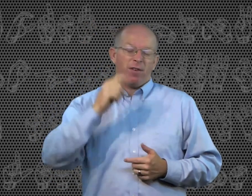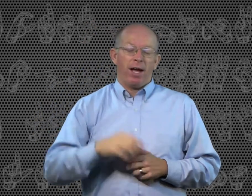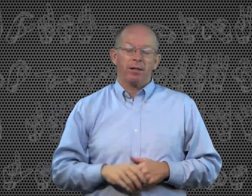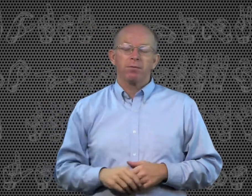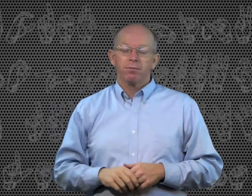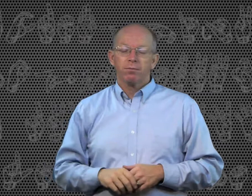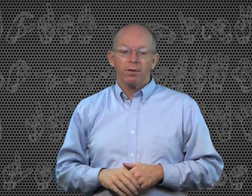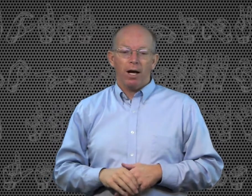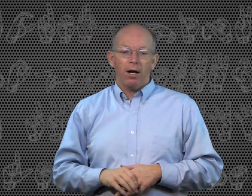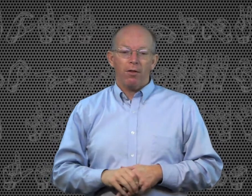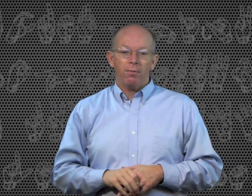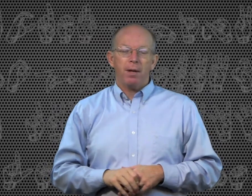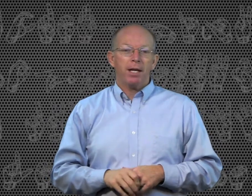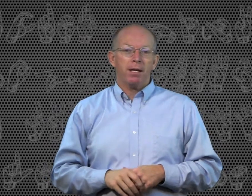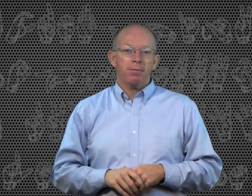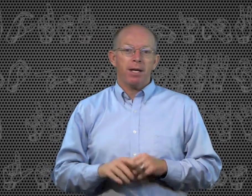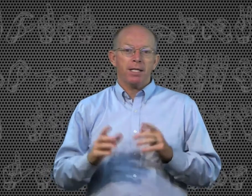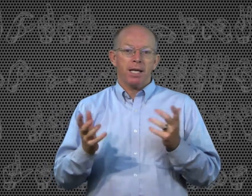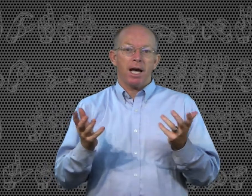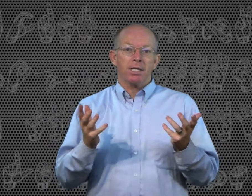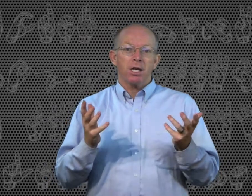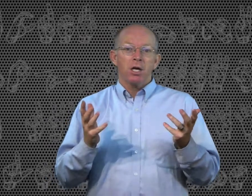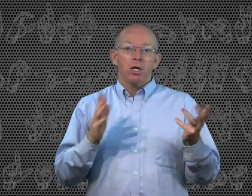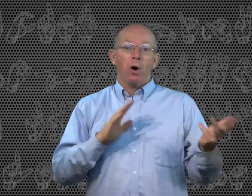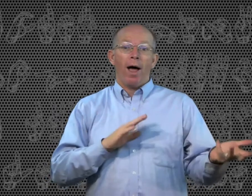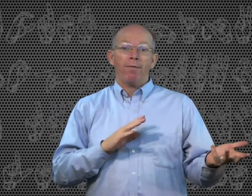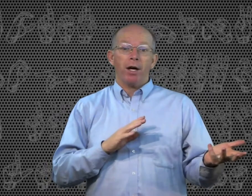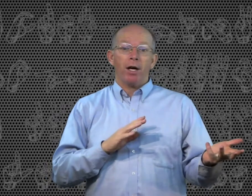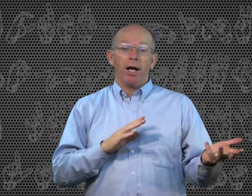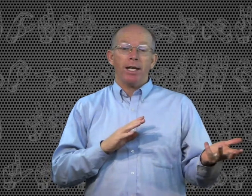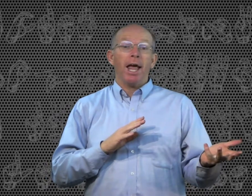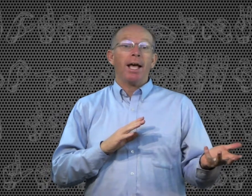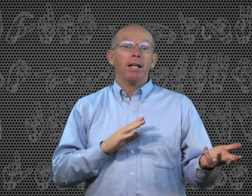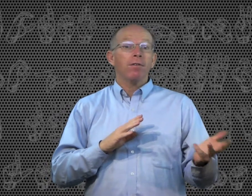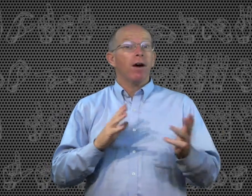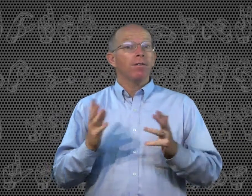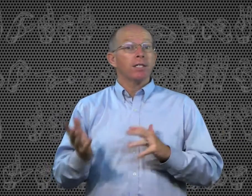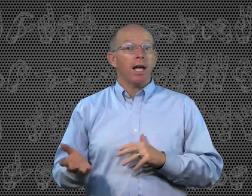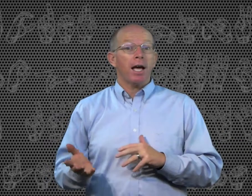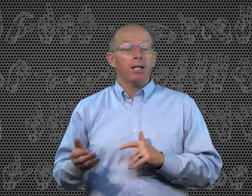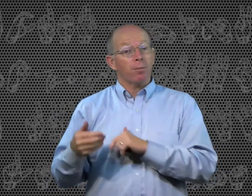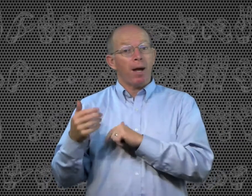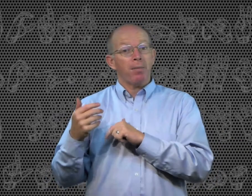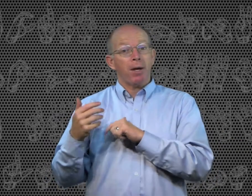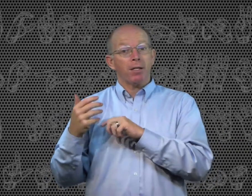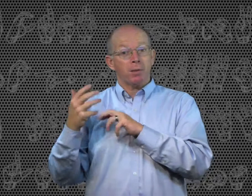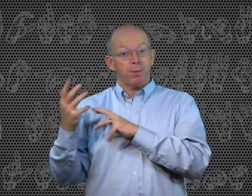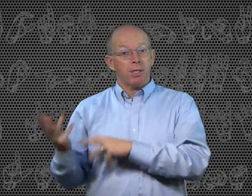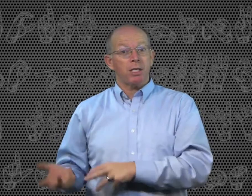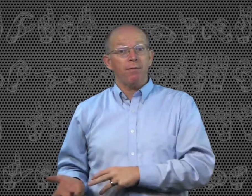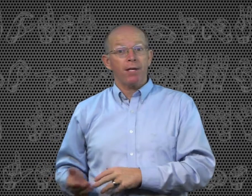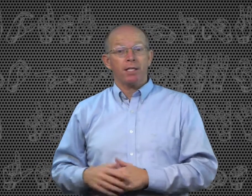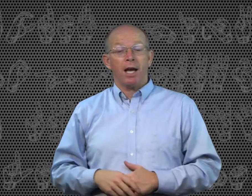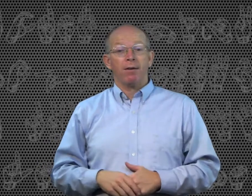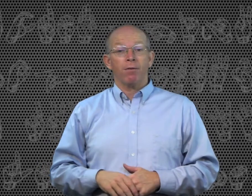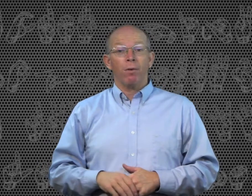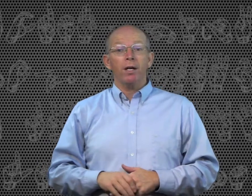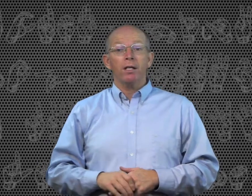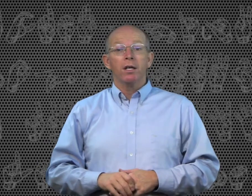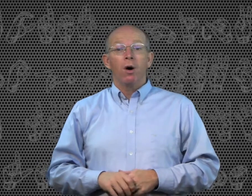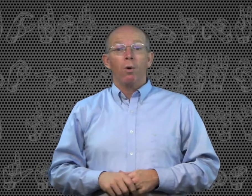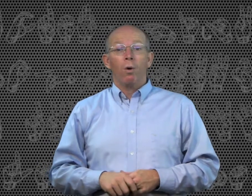That is fine. Many signs will have a negative sign that is specific for it.